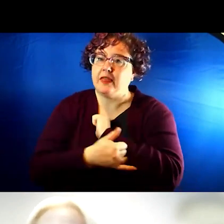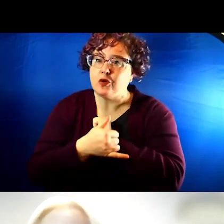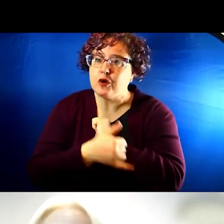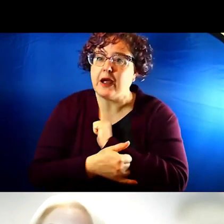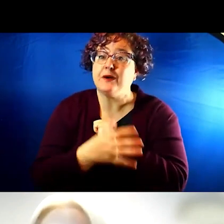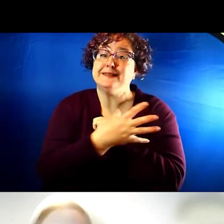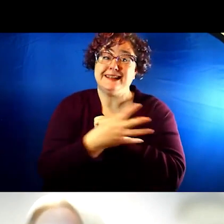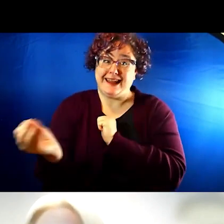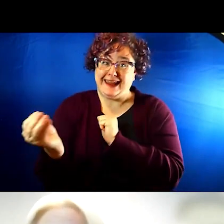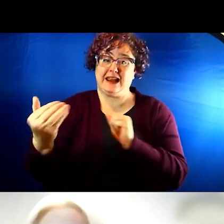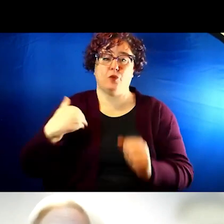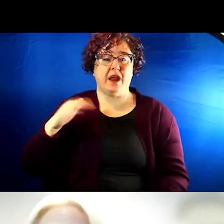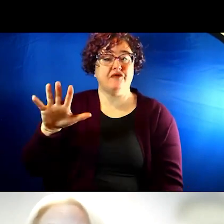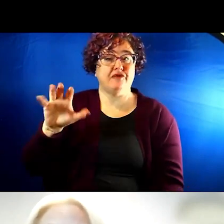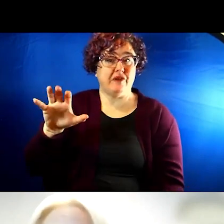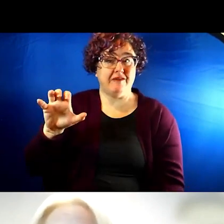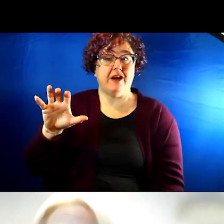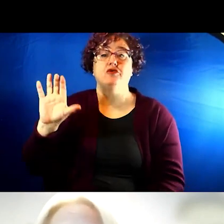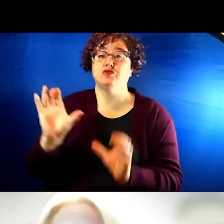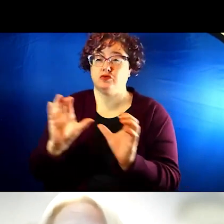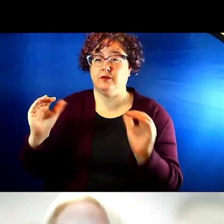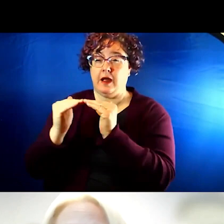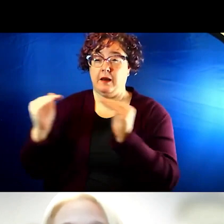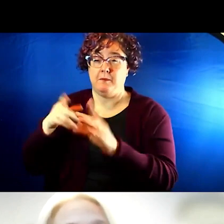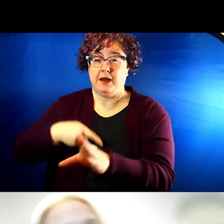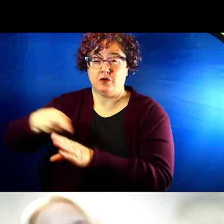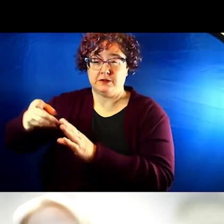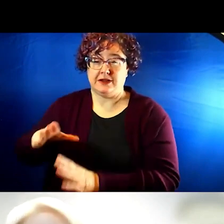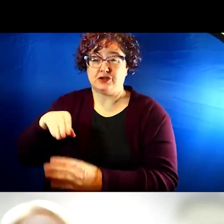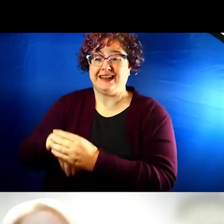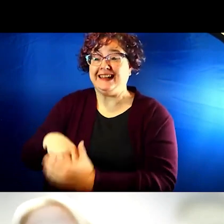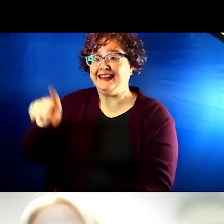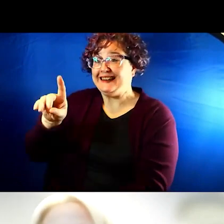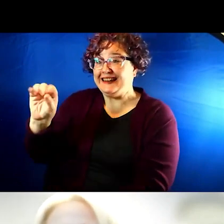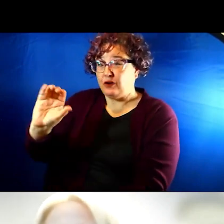WE HAVE 45 SPECIALIST INSIDE OF THE DEPARTMENT OF DIRECTIONS AND